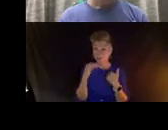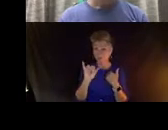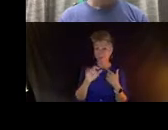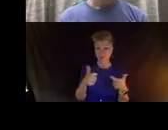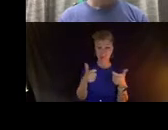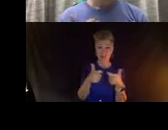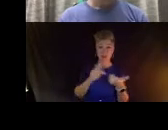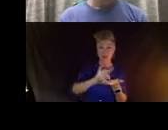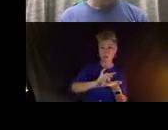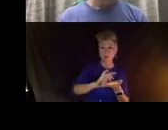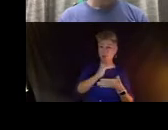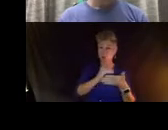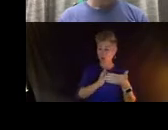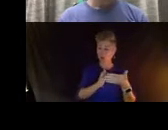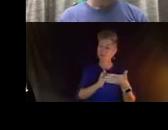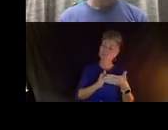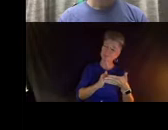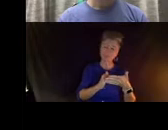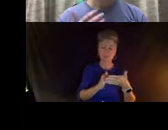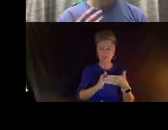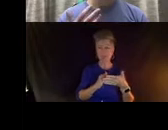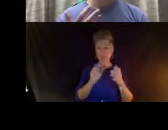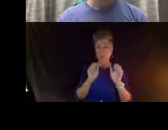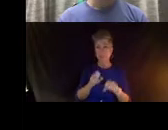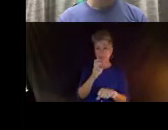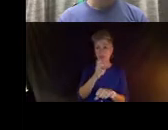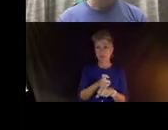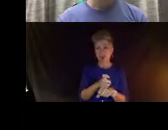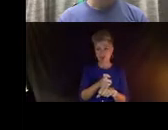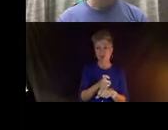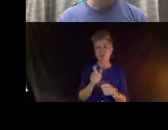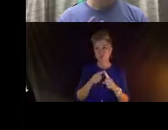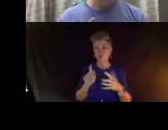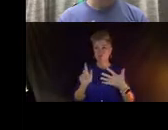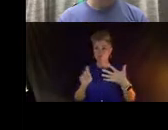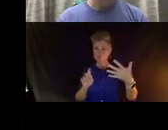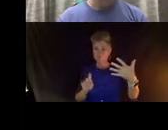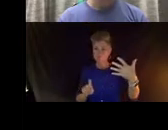can be a bit challenging to navigate when a person identifies as nonbinary,